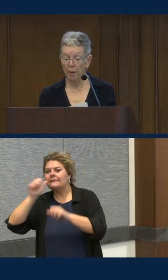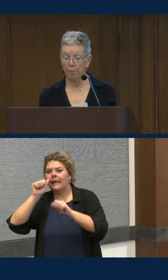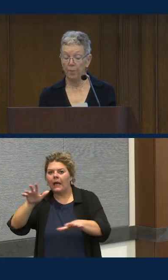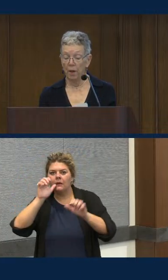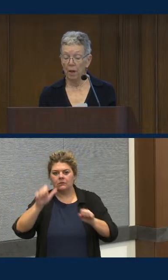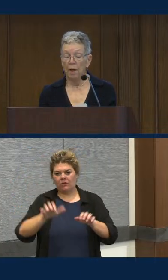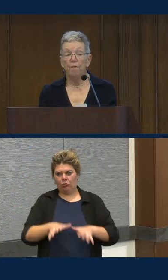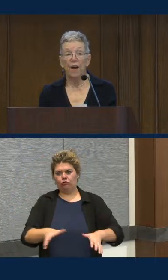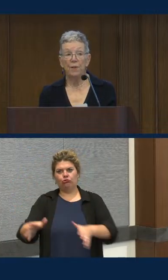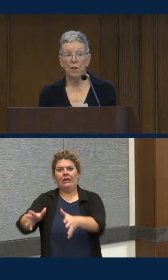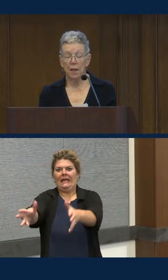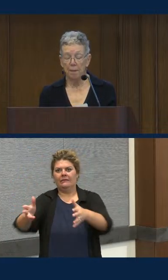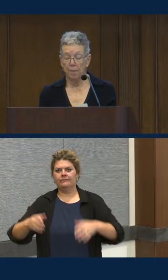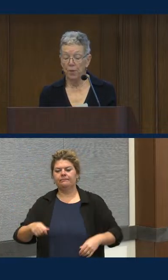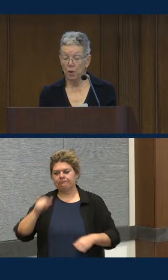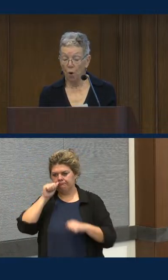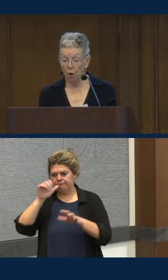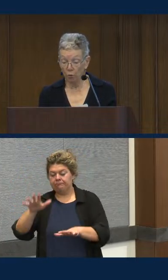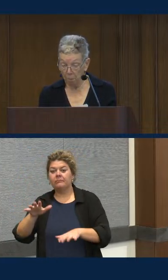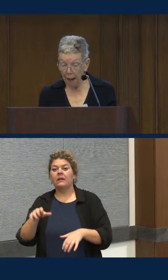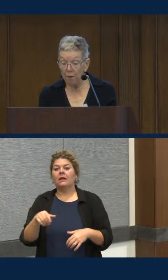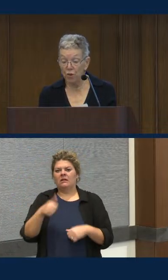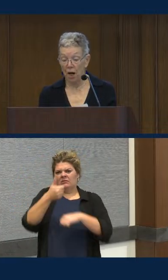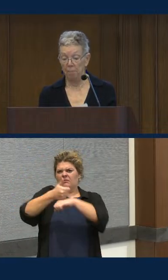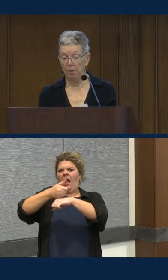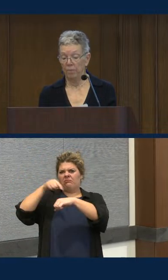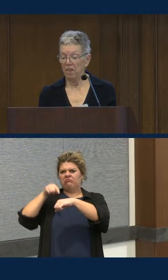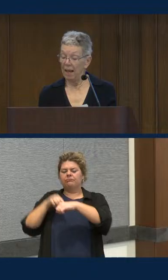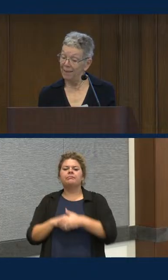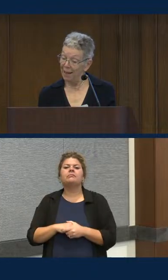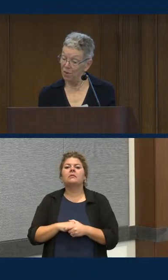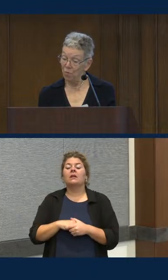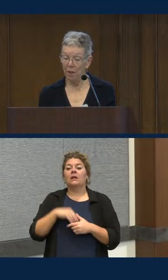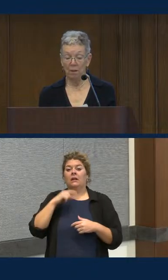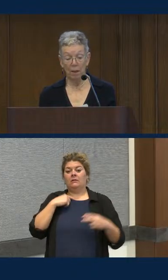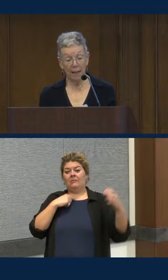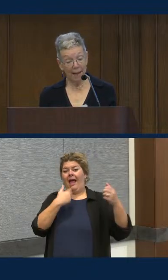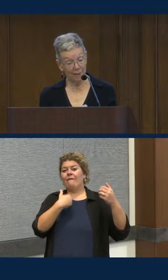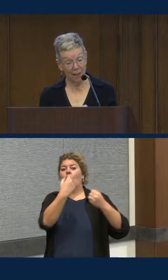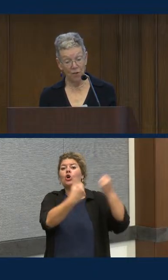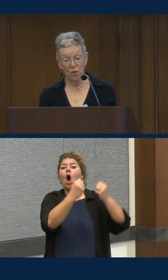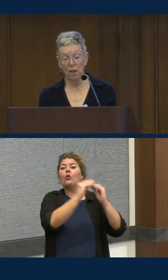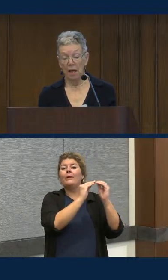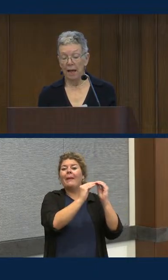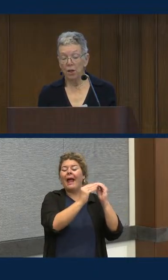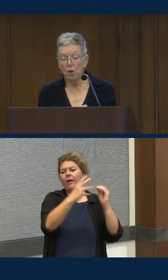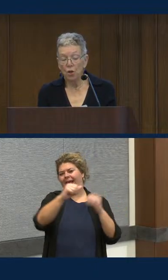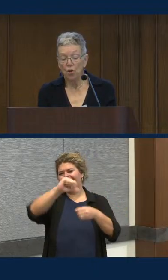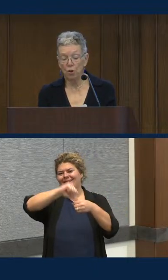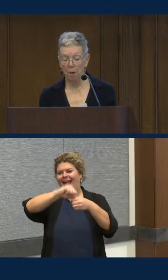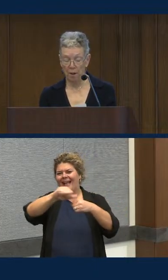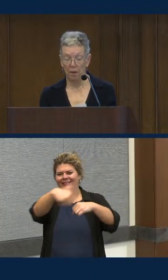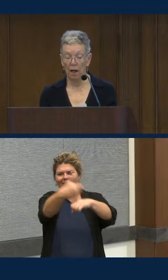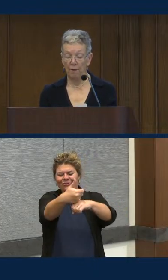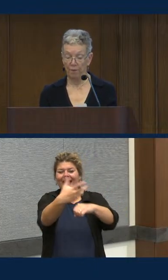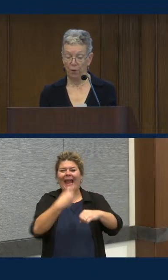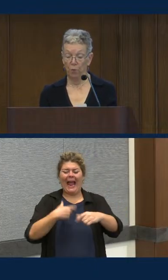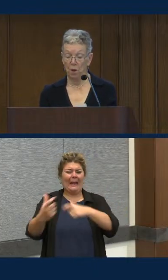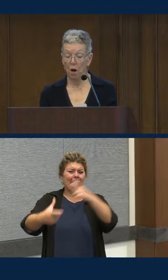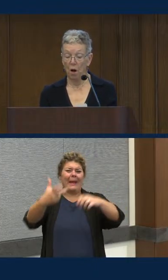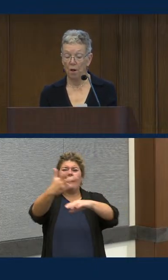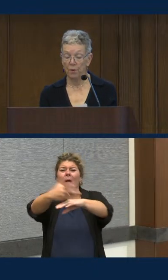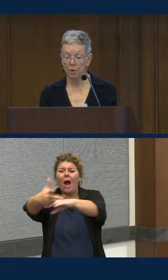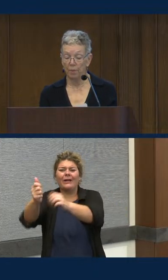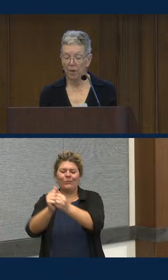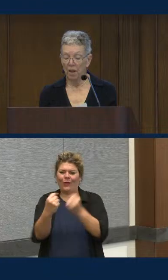him is an auto repair shop and